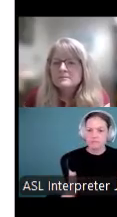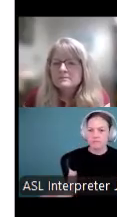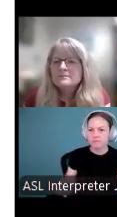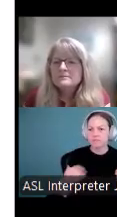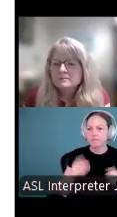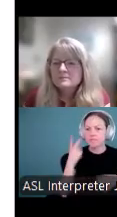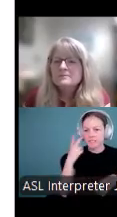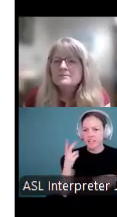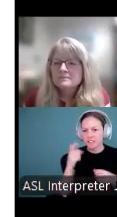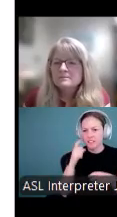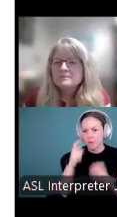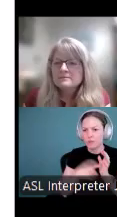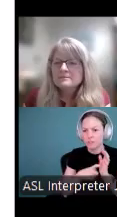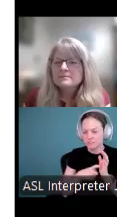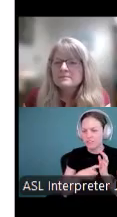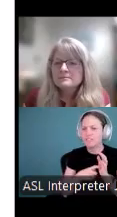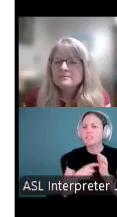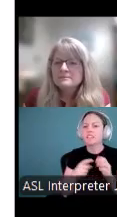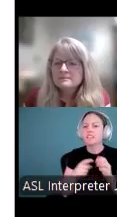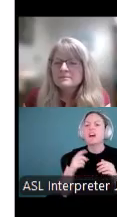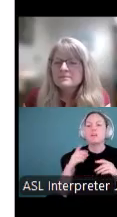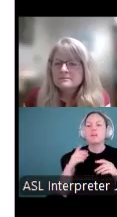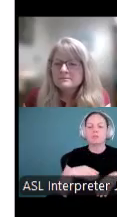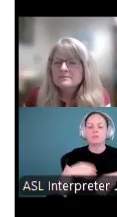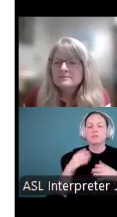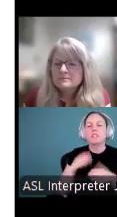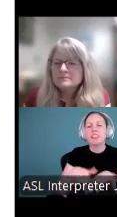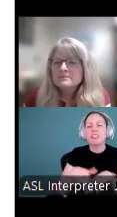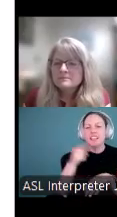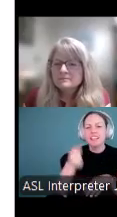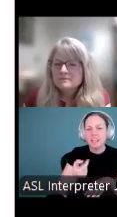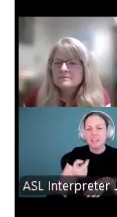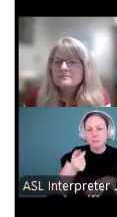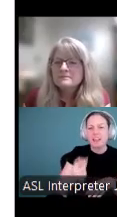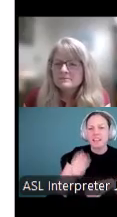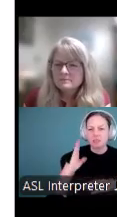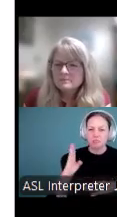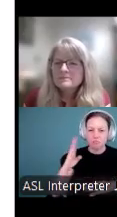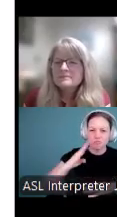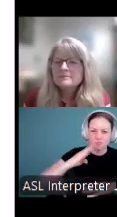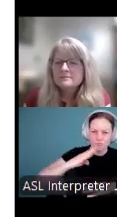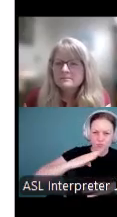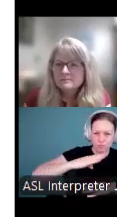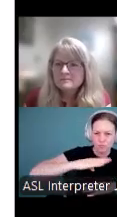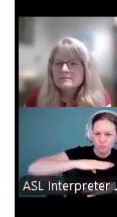stronger, and then I kind of use that technique where we go a little bit more and more horizontal along, but yeah, I